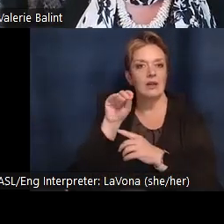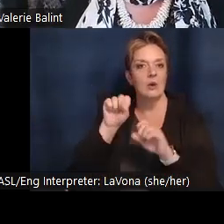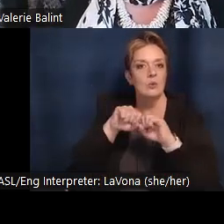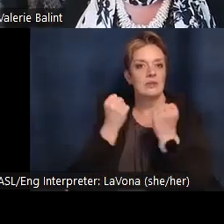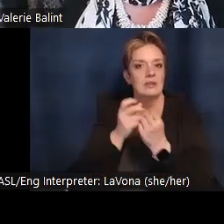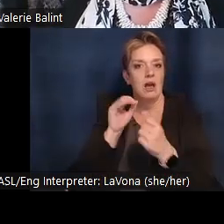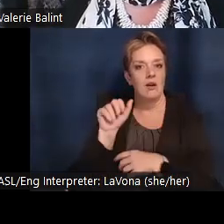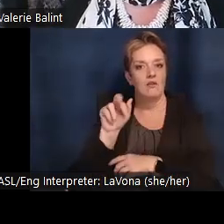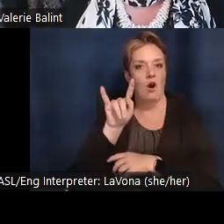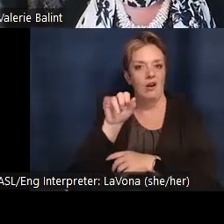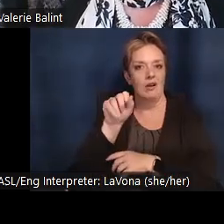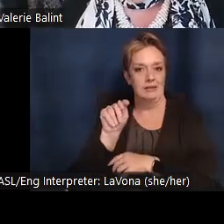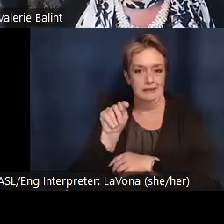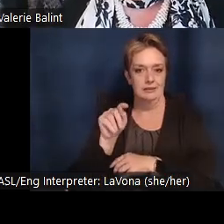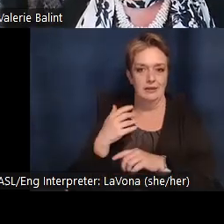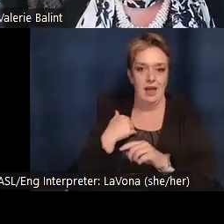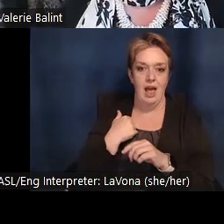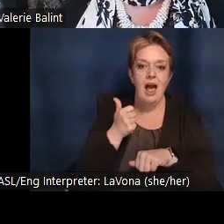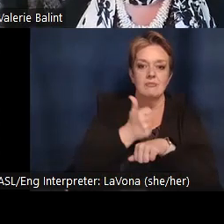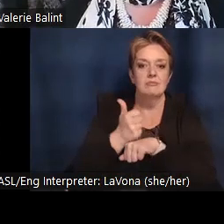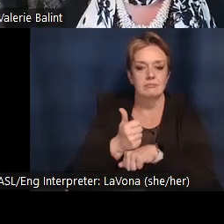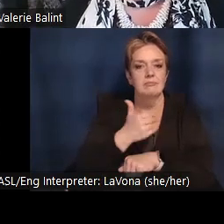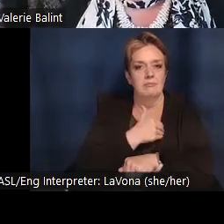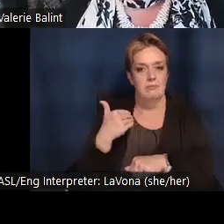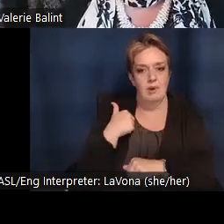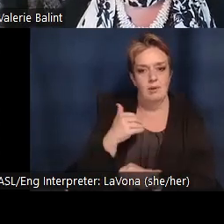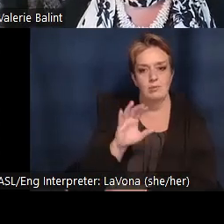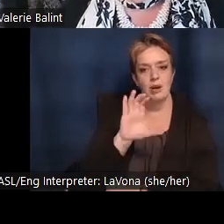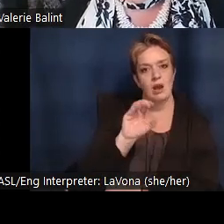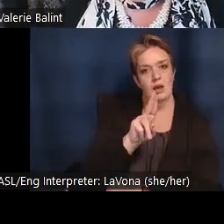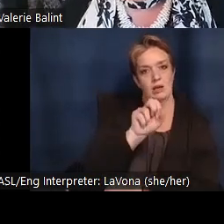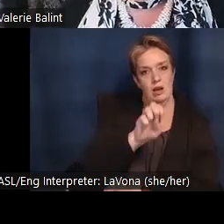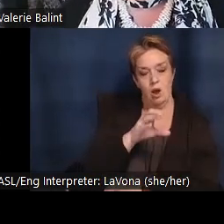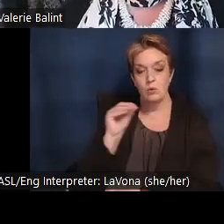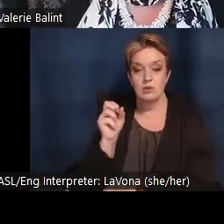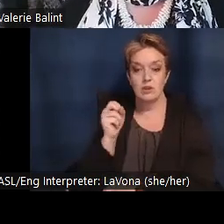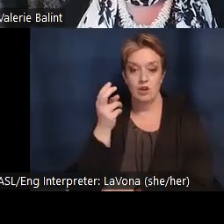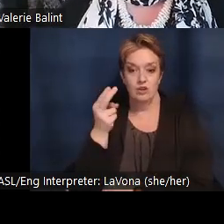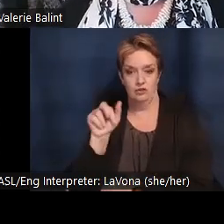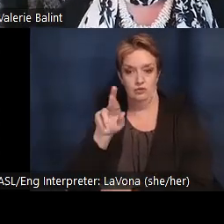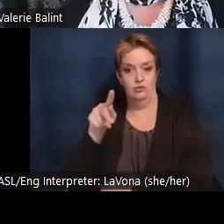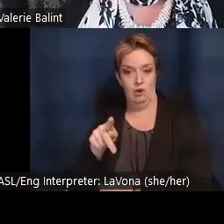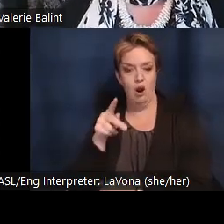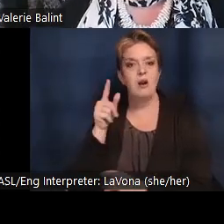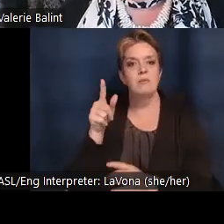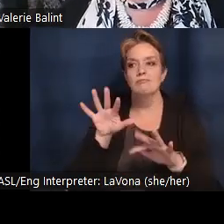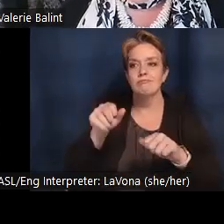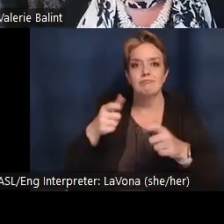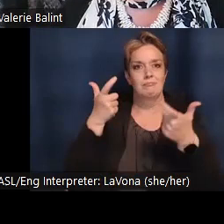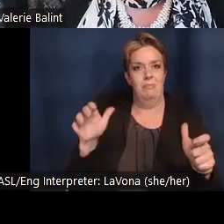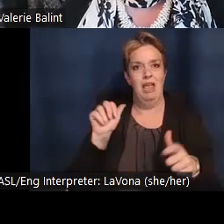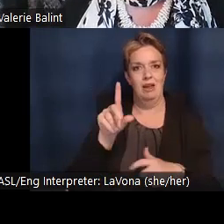Founding members E.I. Couse and Henry Sharp settled into this large historical adobe compound that housed their two families.